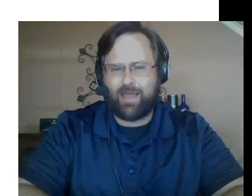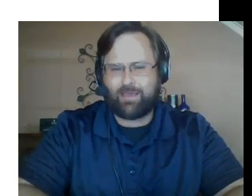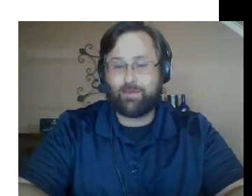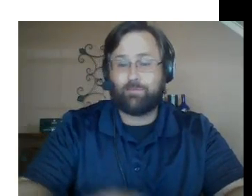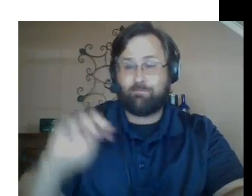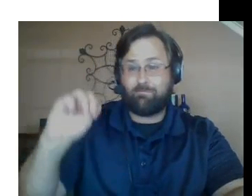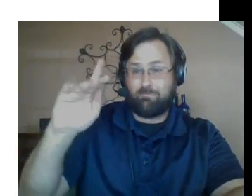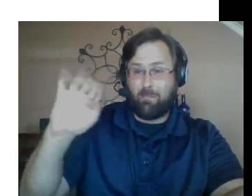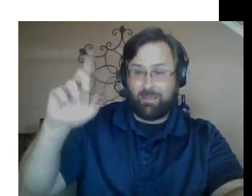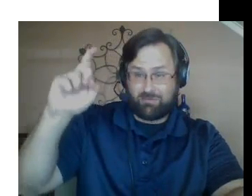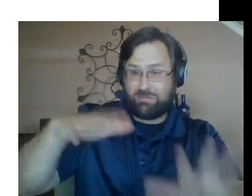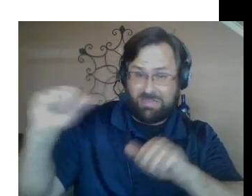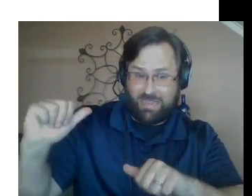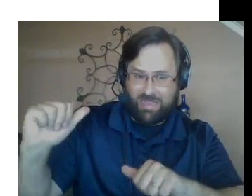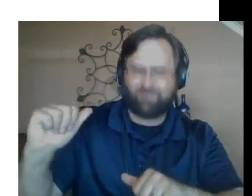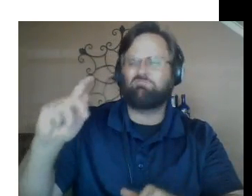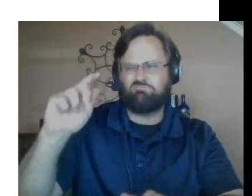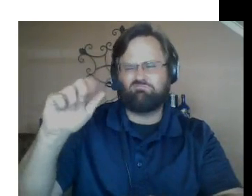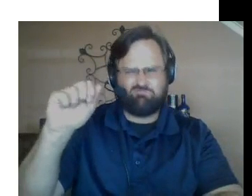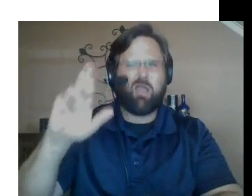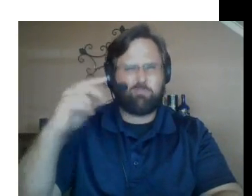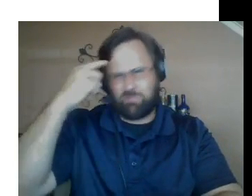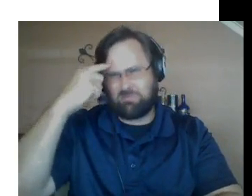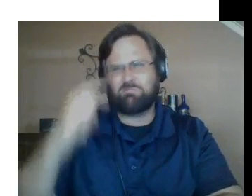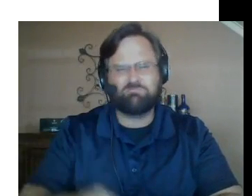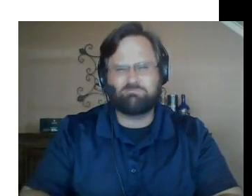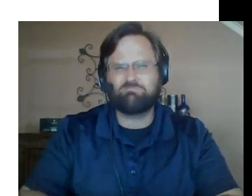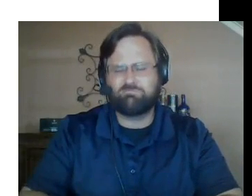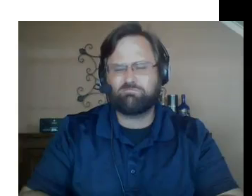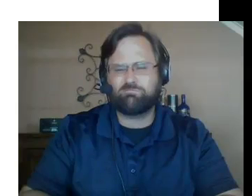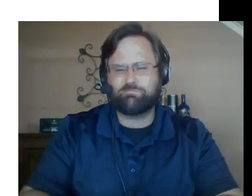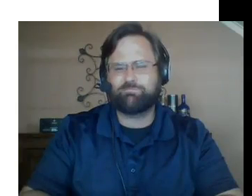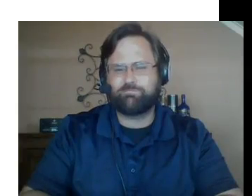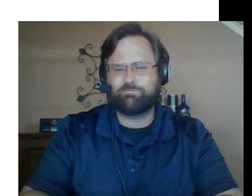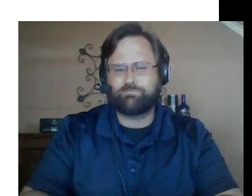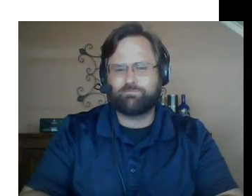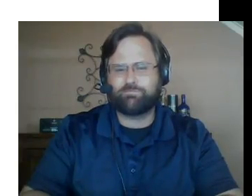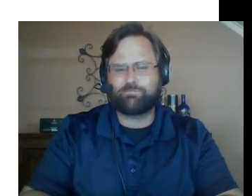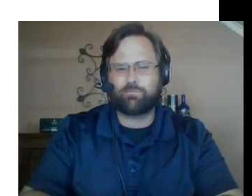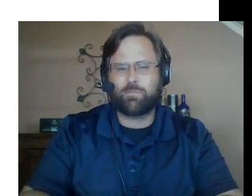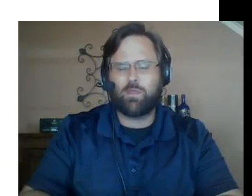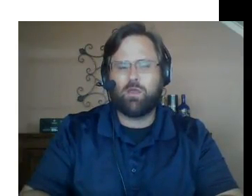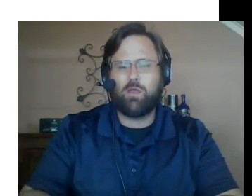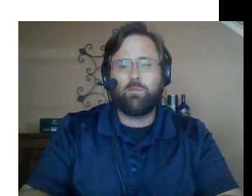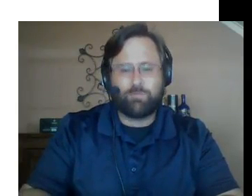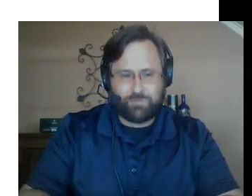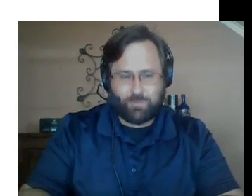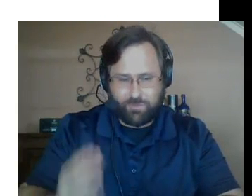this